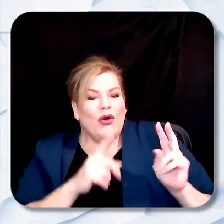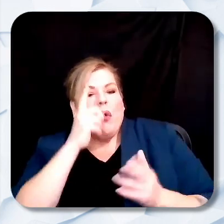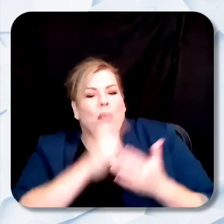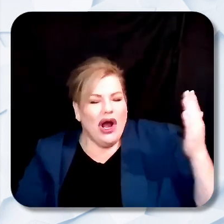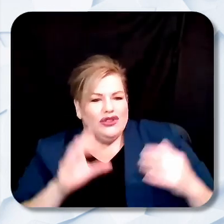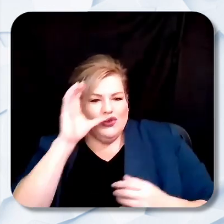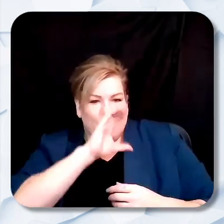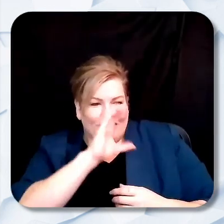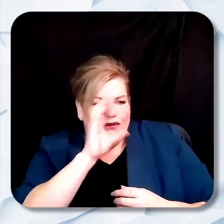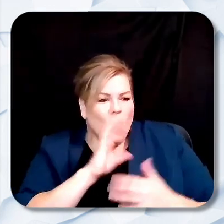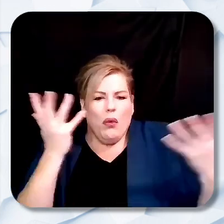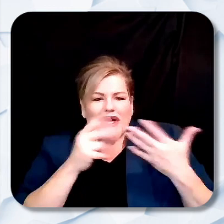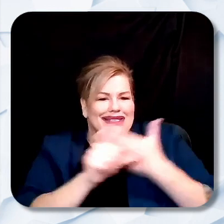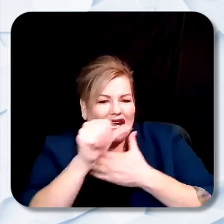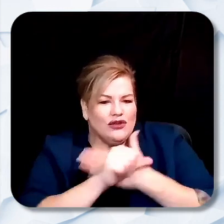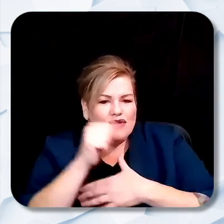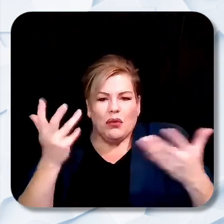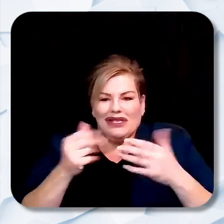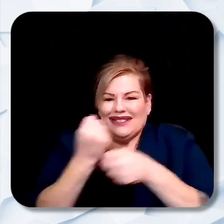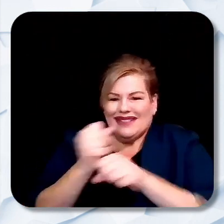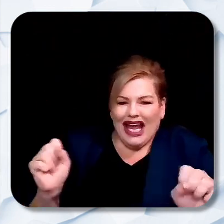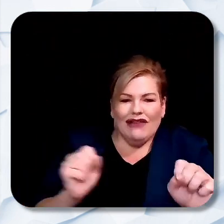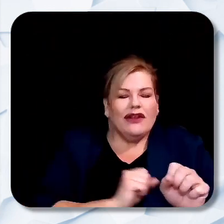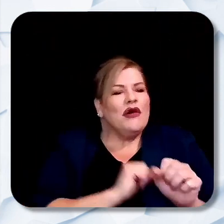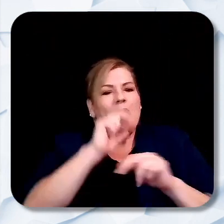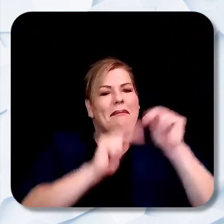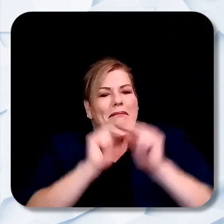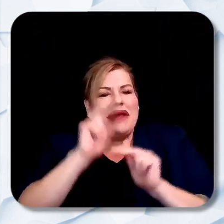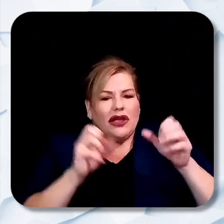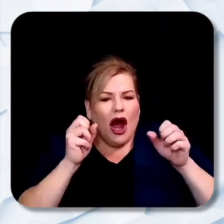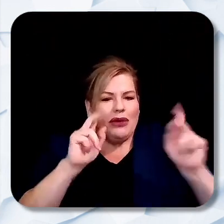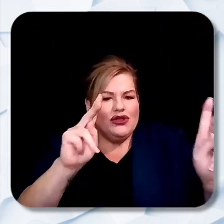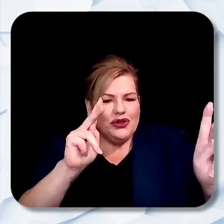and ways that they could really build an opportunity for credible health information